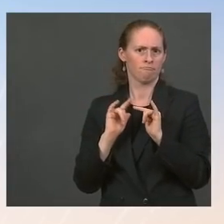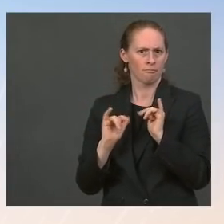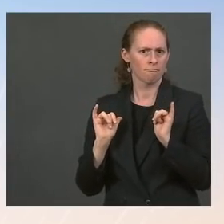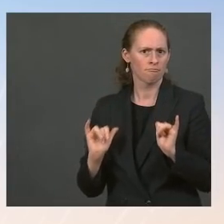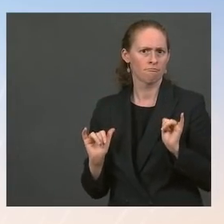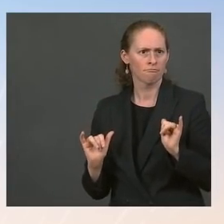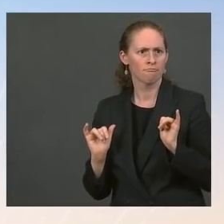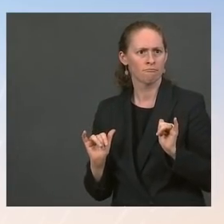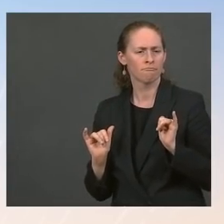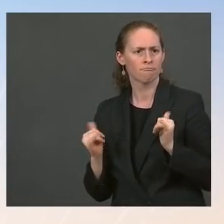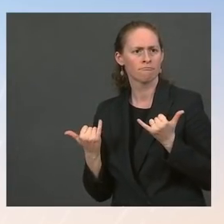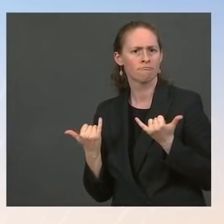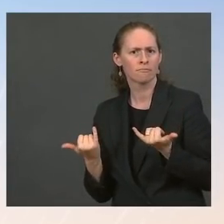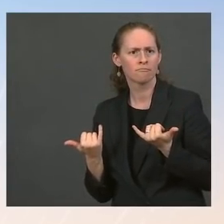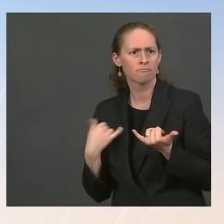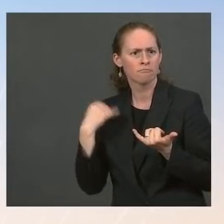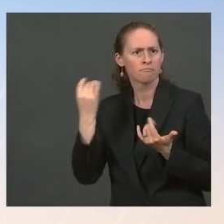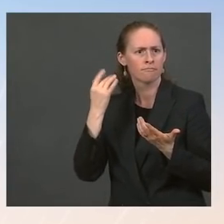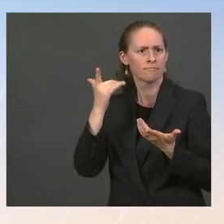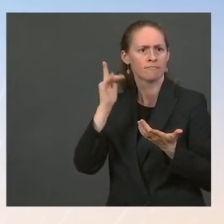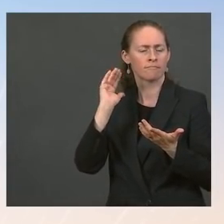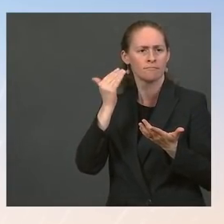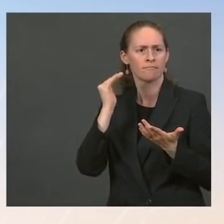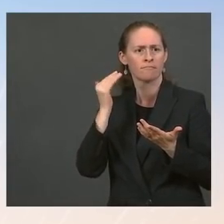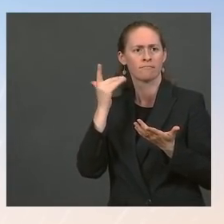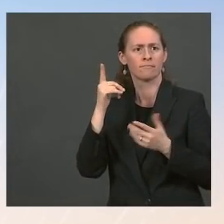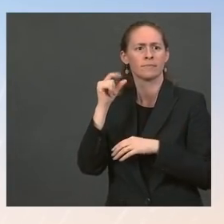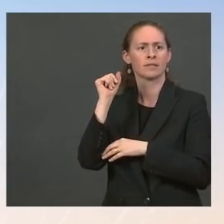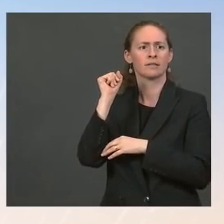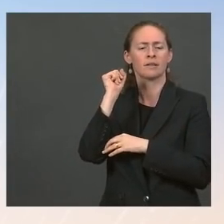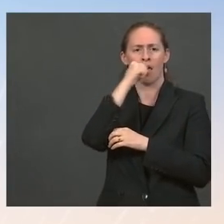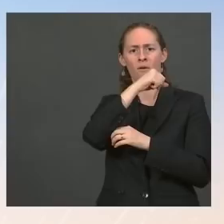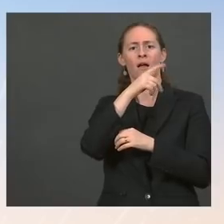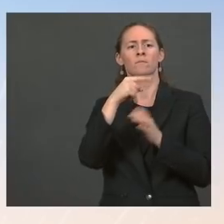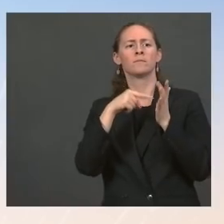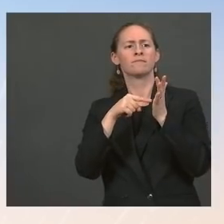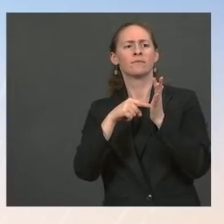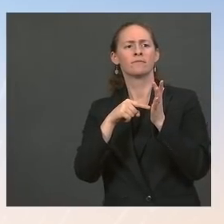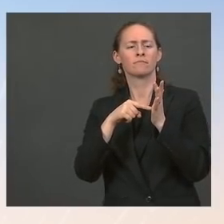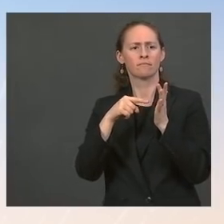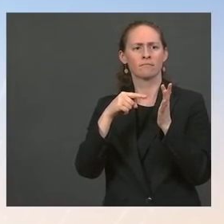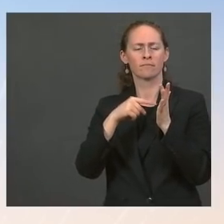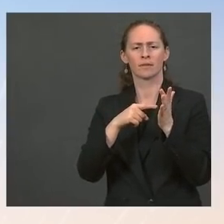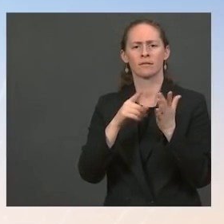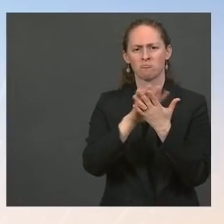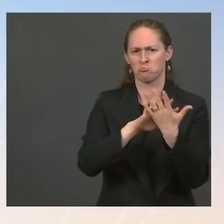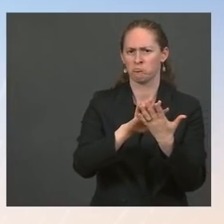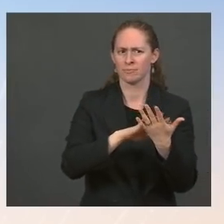to the Taiwan Representative Office? Ms. Psaki: I would point you to the State Department. The Press: And just one more. Rahm Emanuel's confirmation hearing to be the next